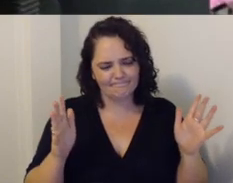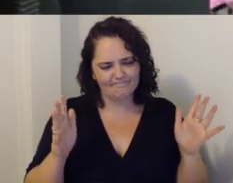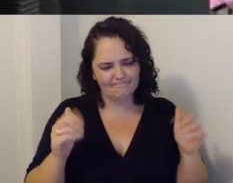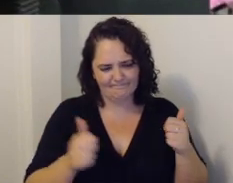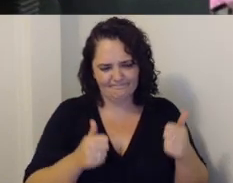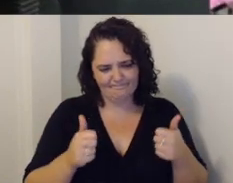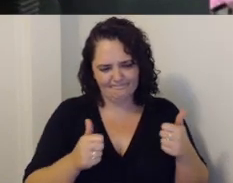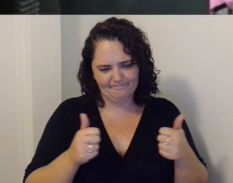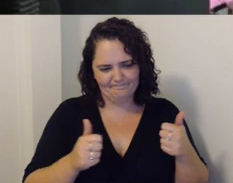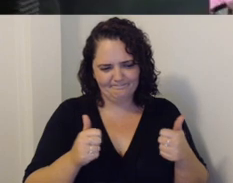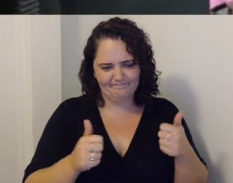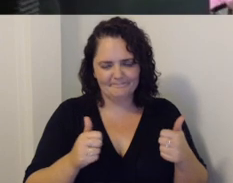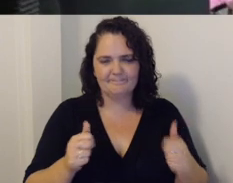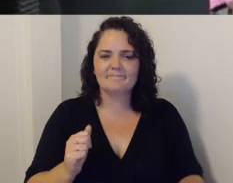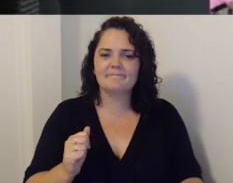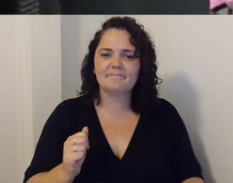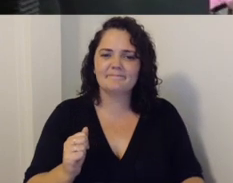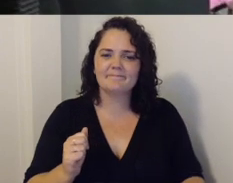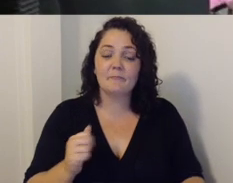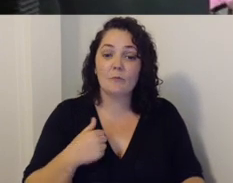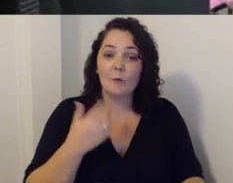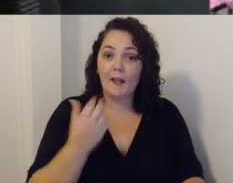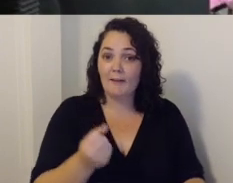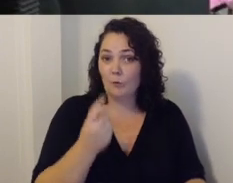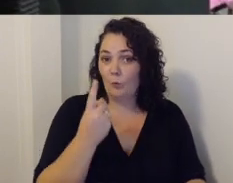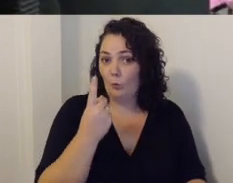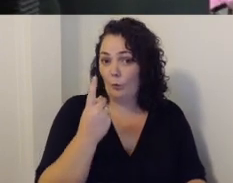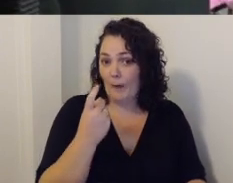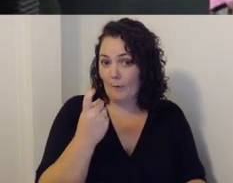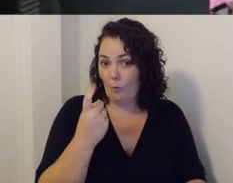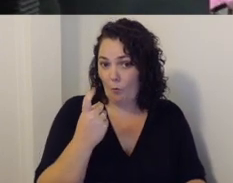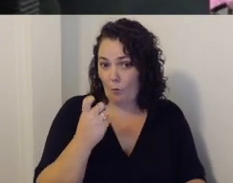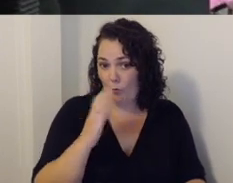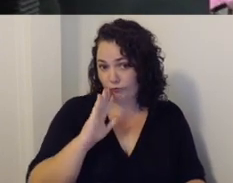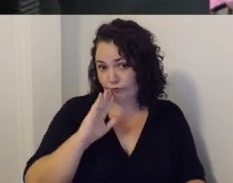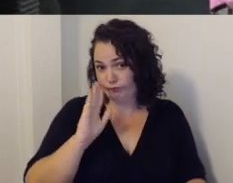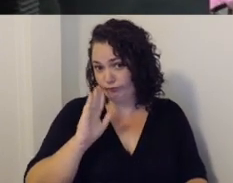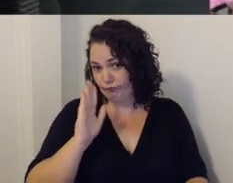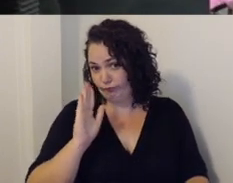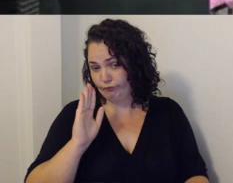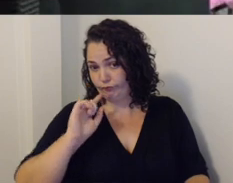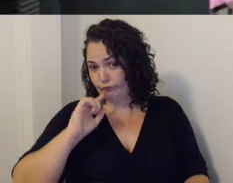yeah well done well done alright y'all we have one more session which is coming up next Thursday